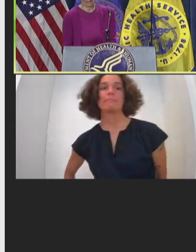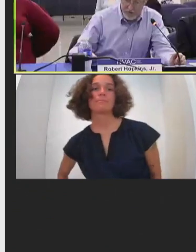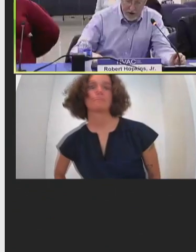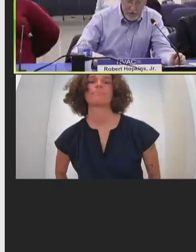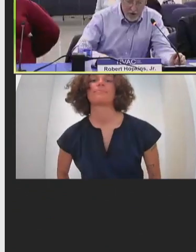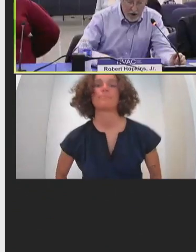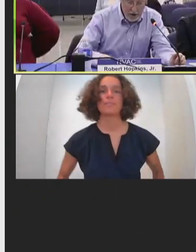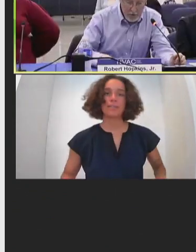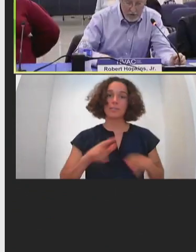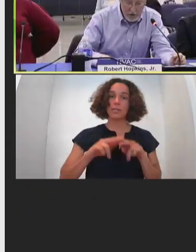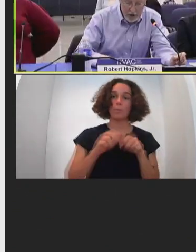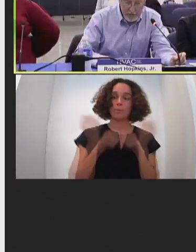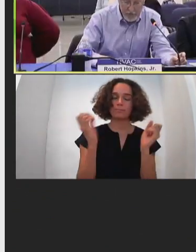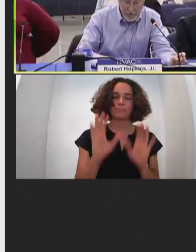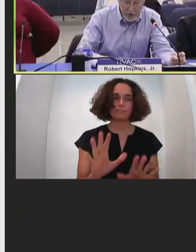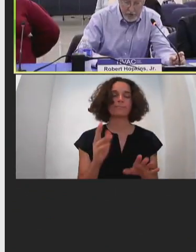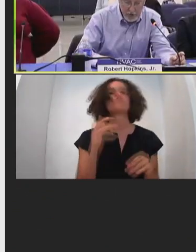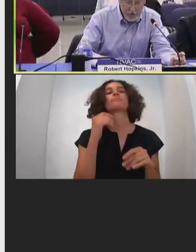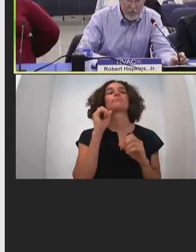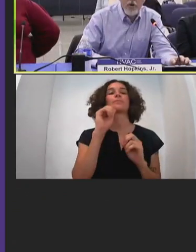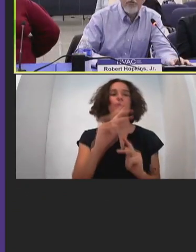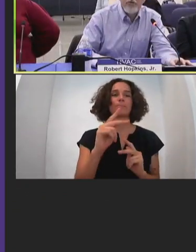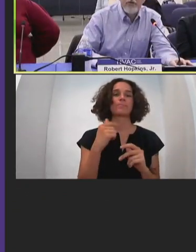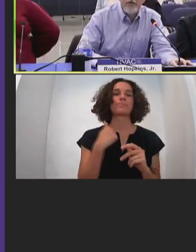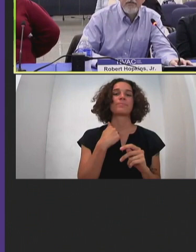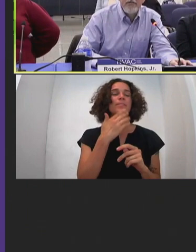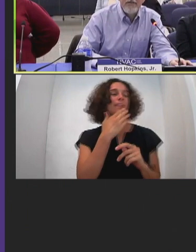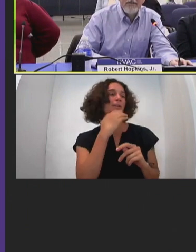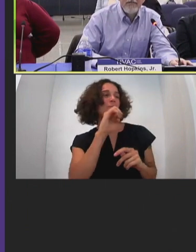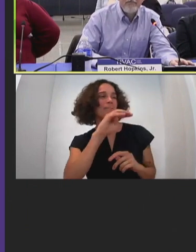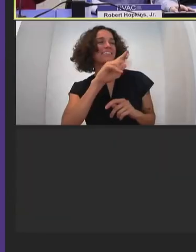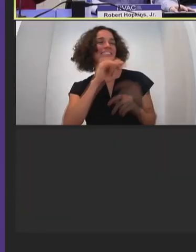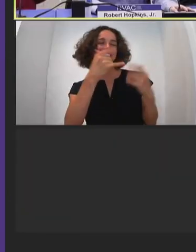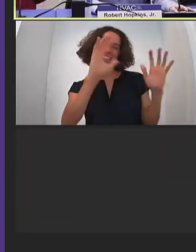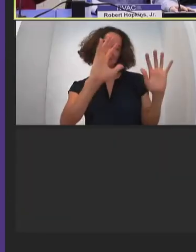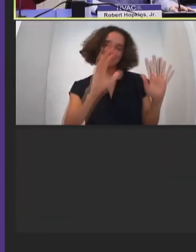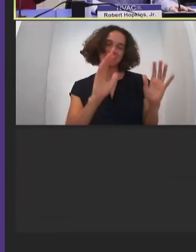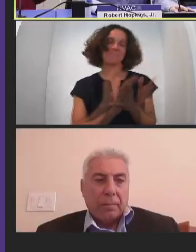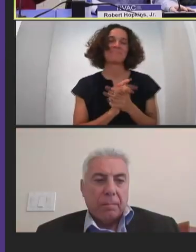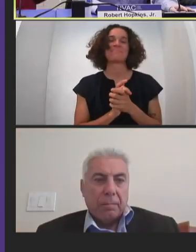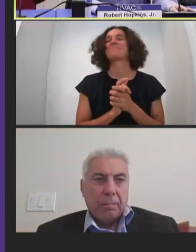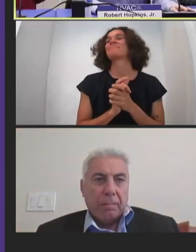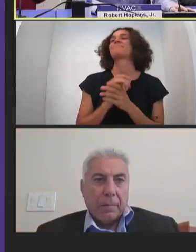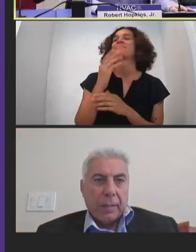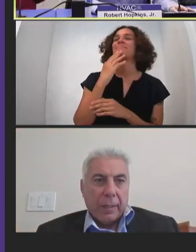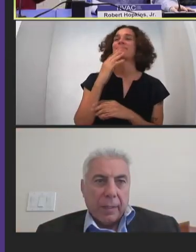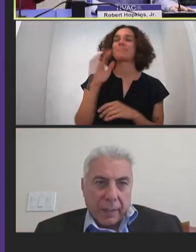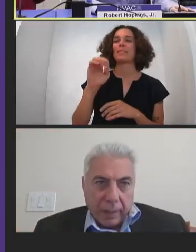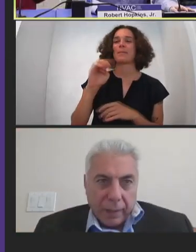Dr. Ali Mokdad from the University of Washington.